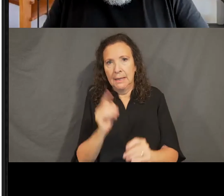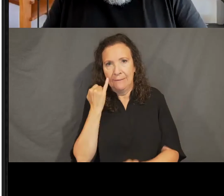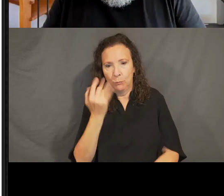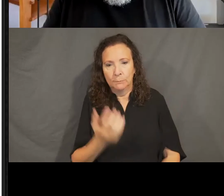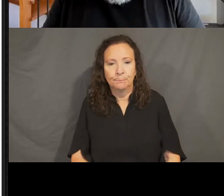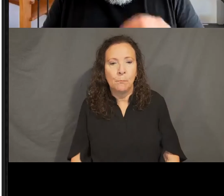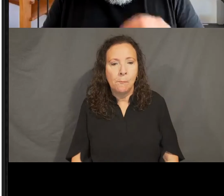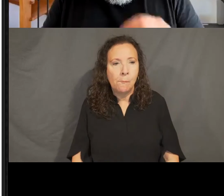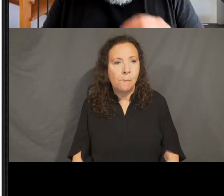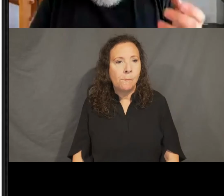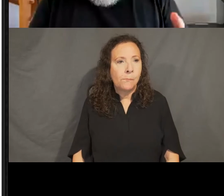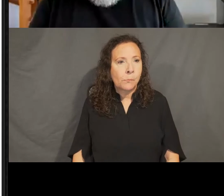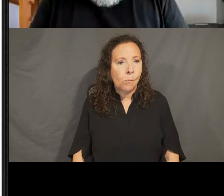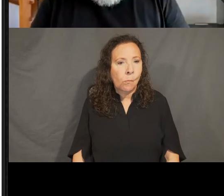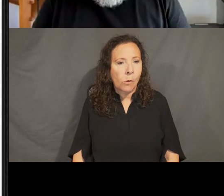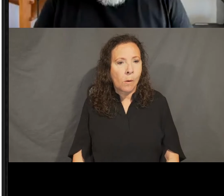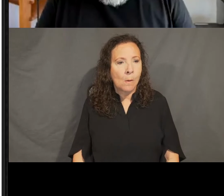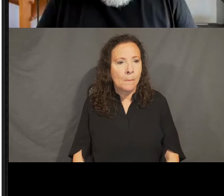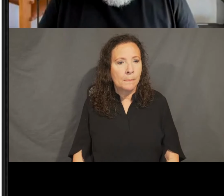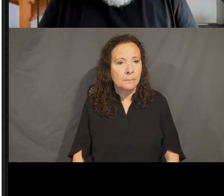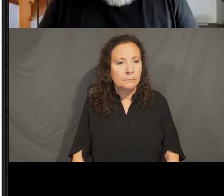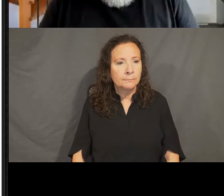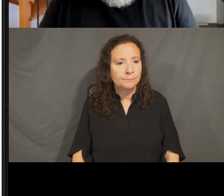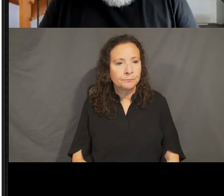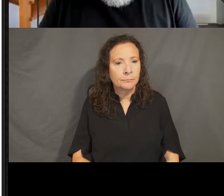That link goes to this page that I am currently showing.